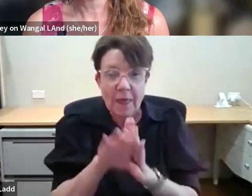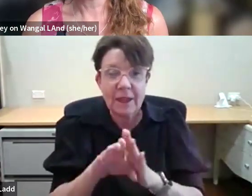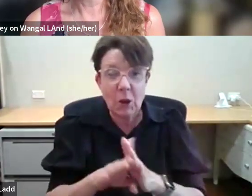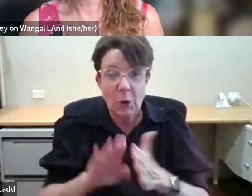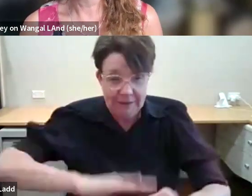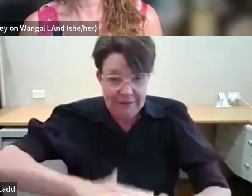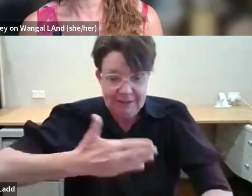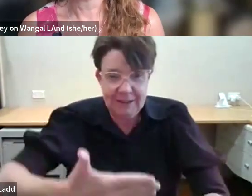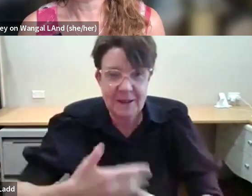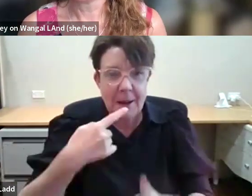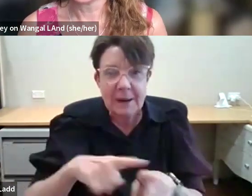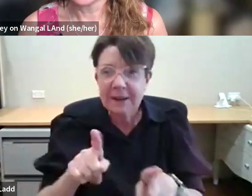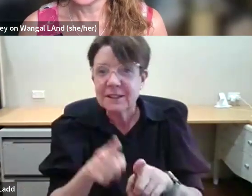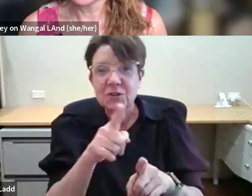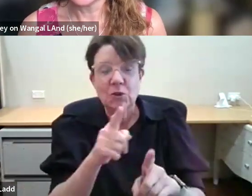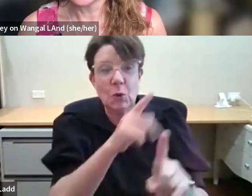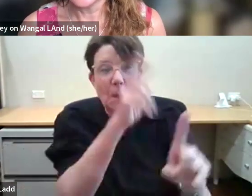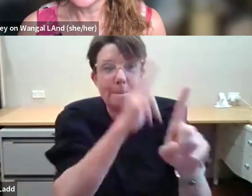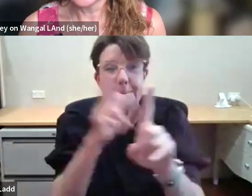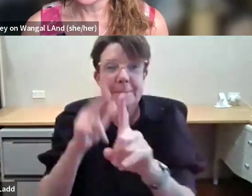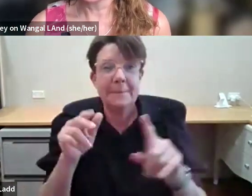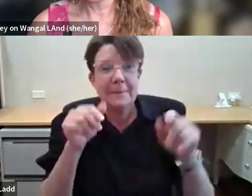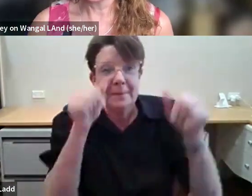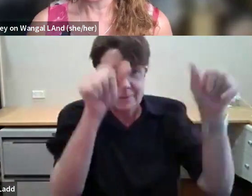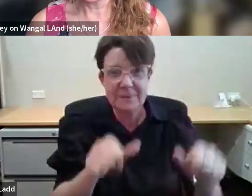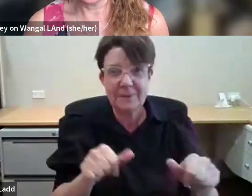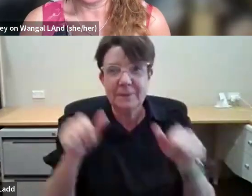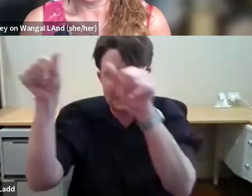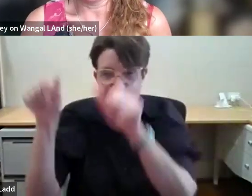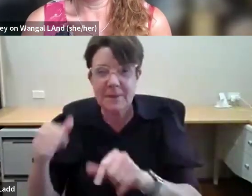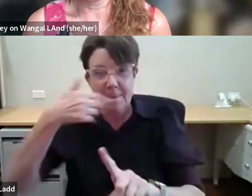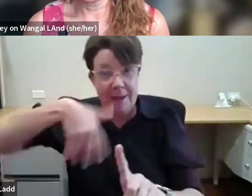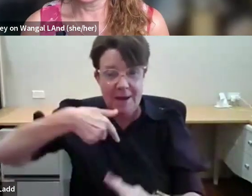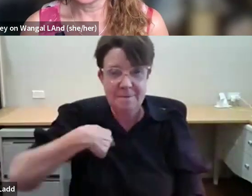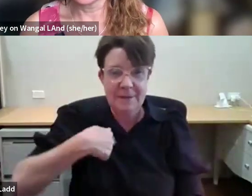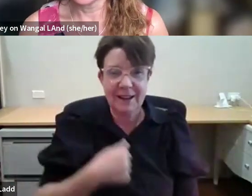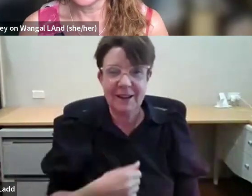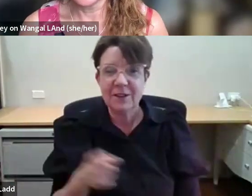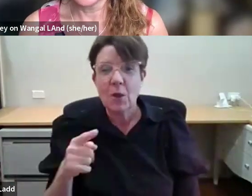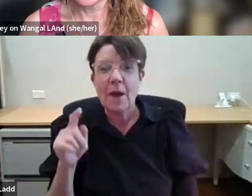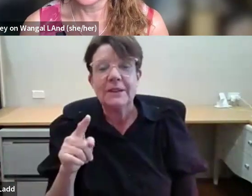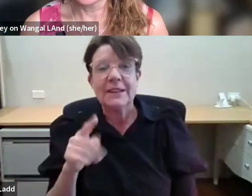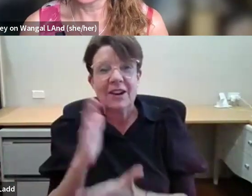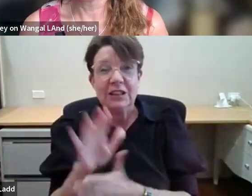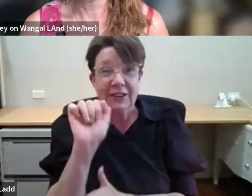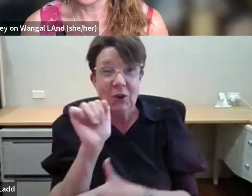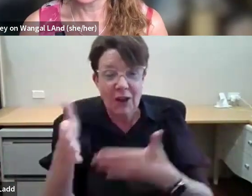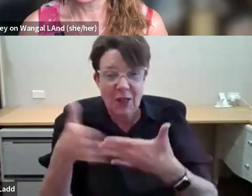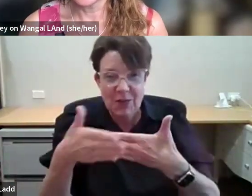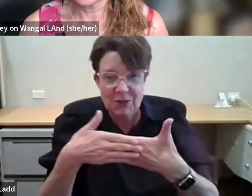on the door, so it is a sensitive time in the house at the moment!